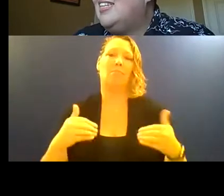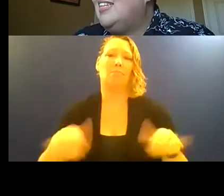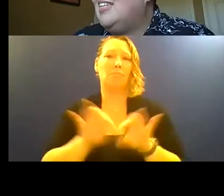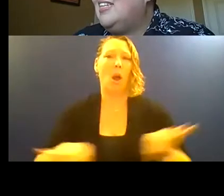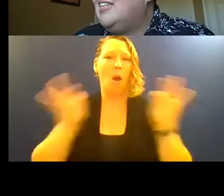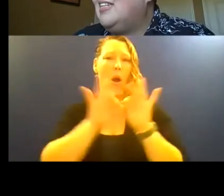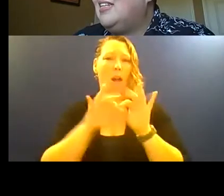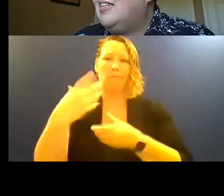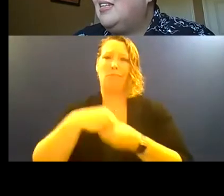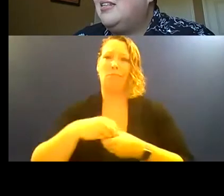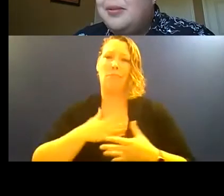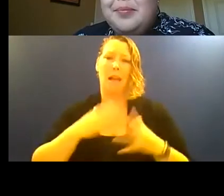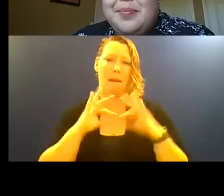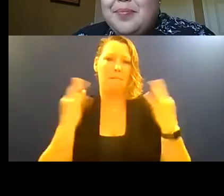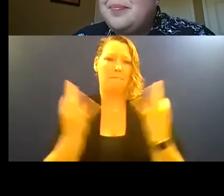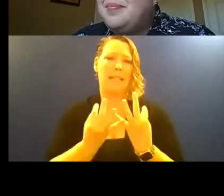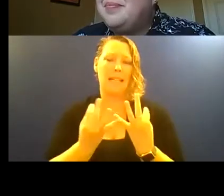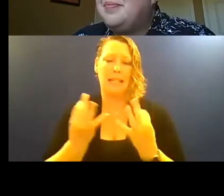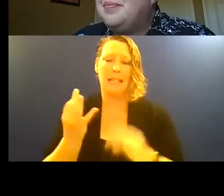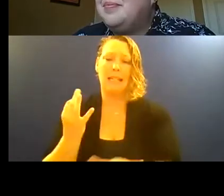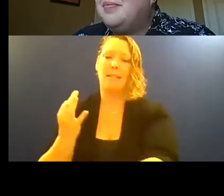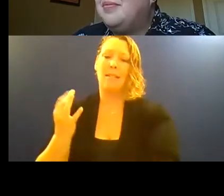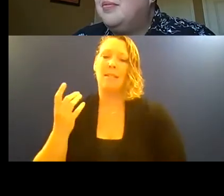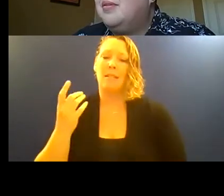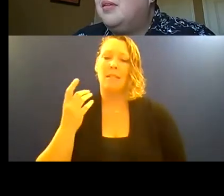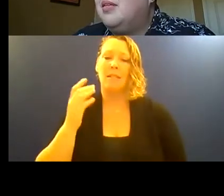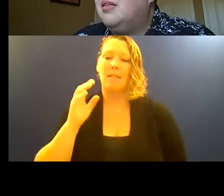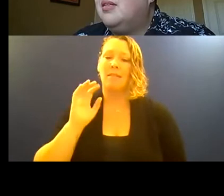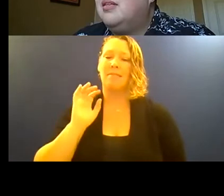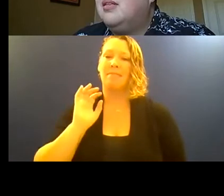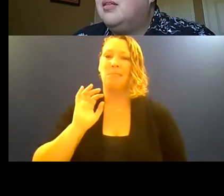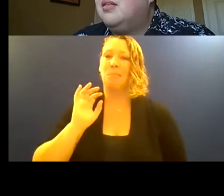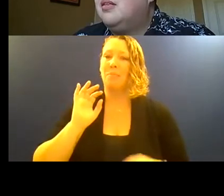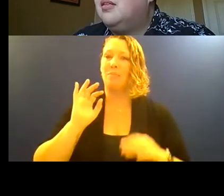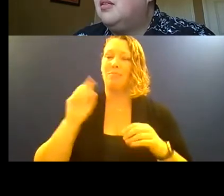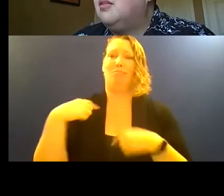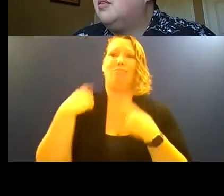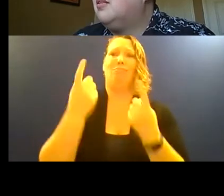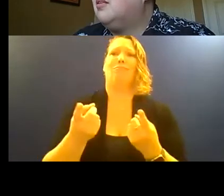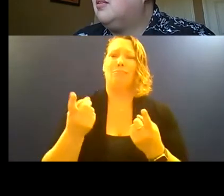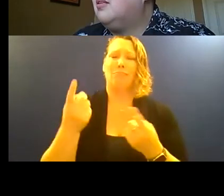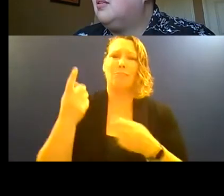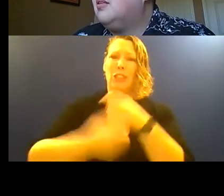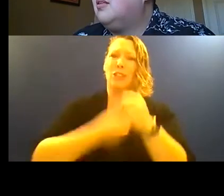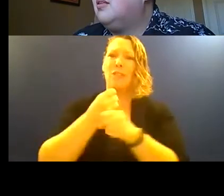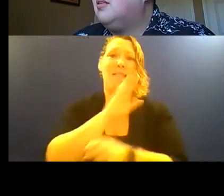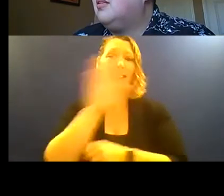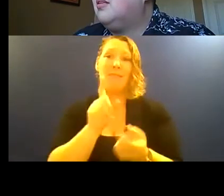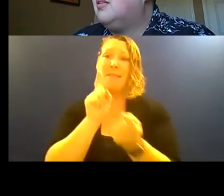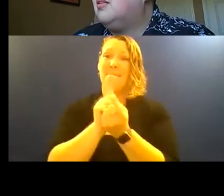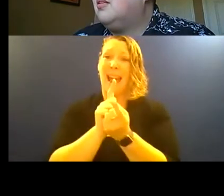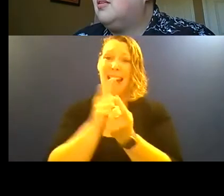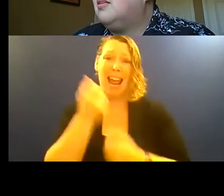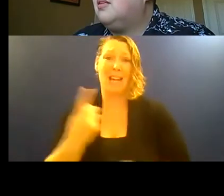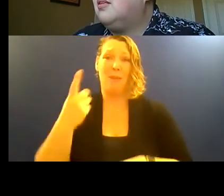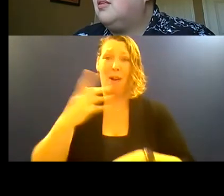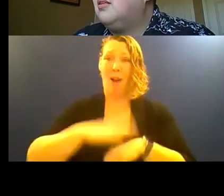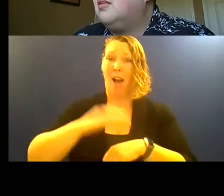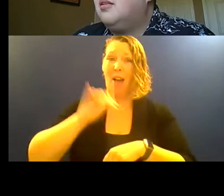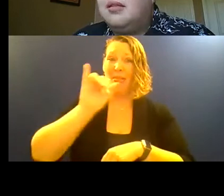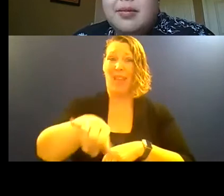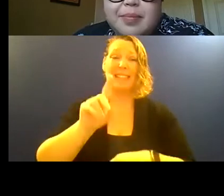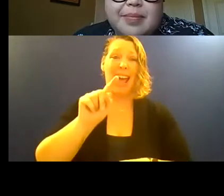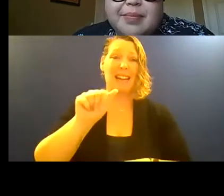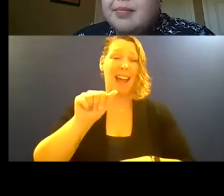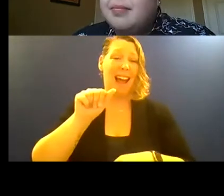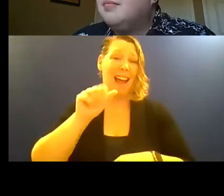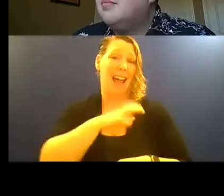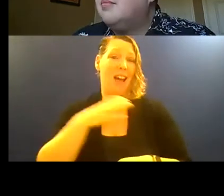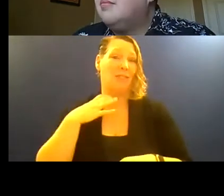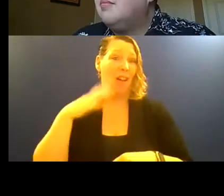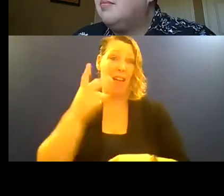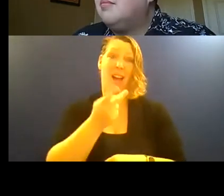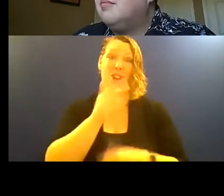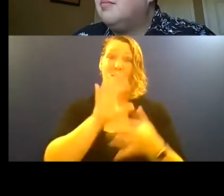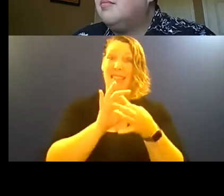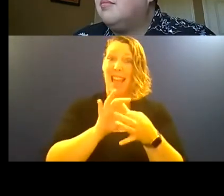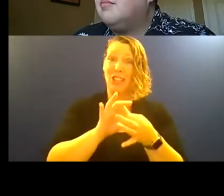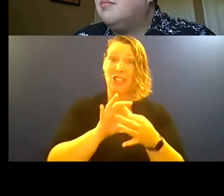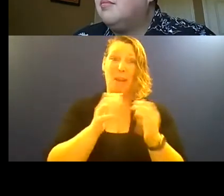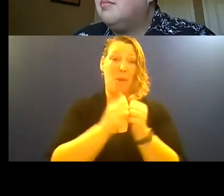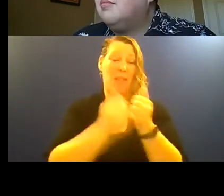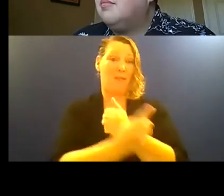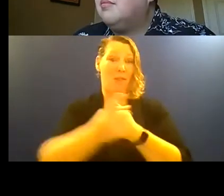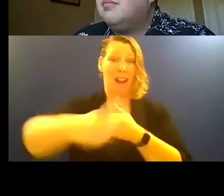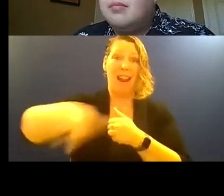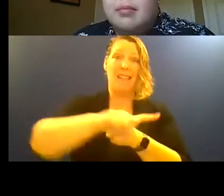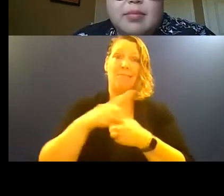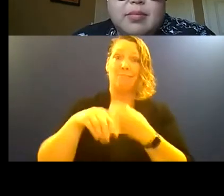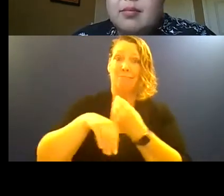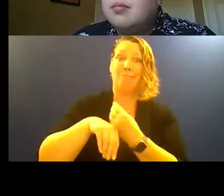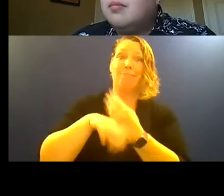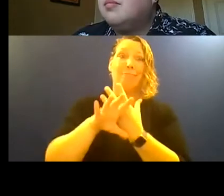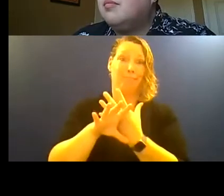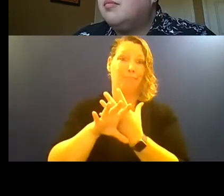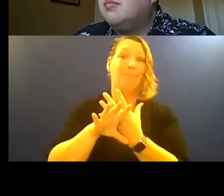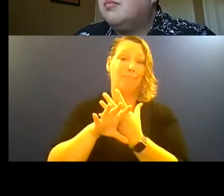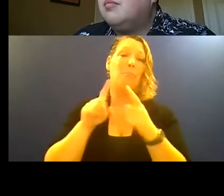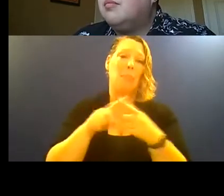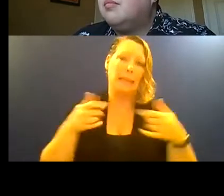part of my family which is also so ironic, in the midst of so much that's happened in the last year. I've never actually met anyone on this data Council in person. Our entire relationship or at least mine with everyone in the group has been virtual but